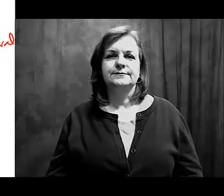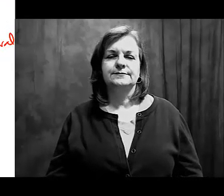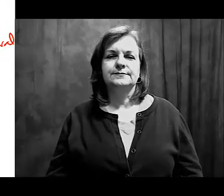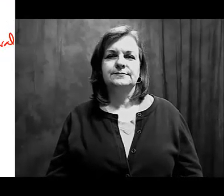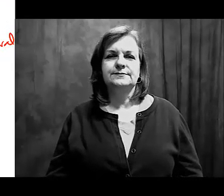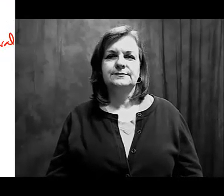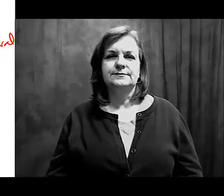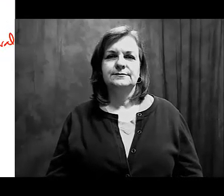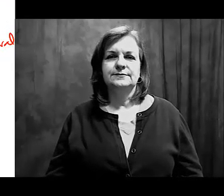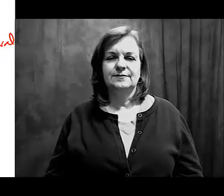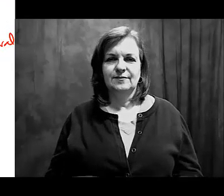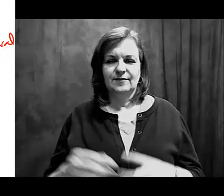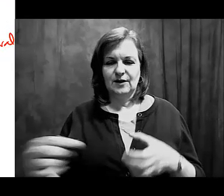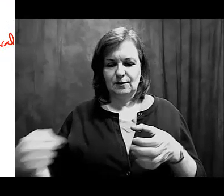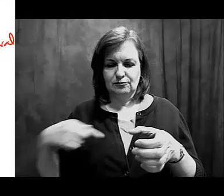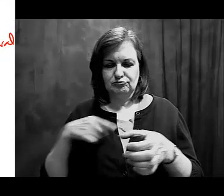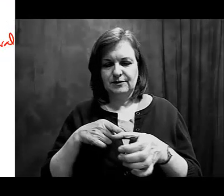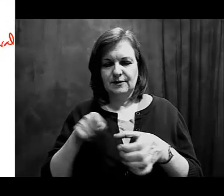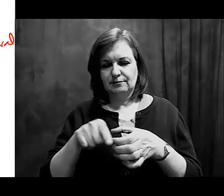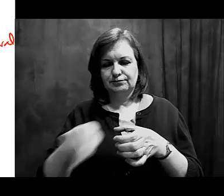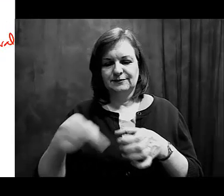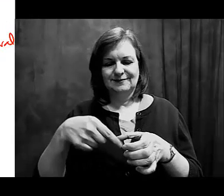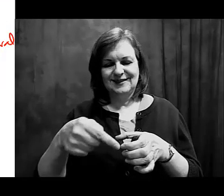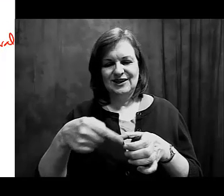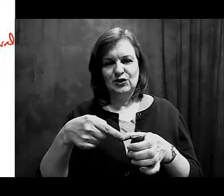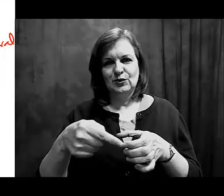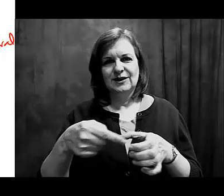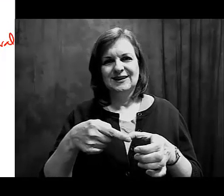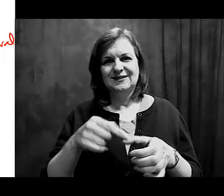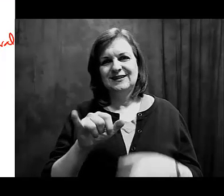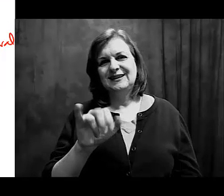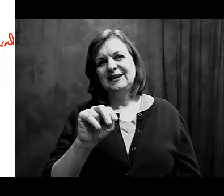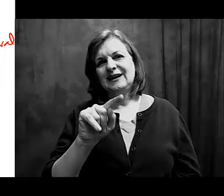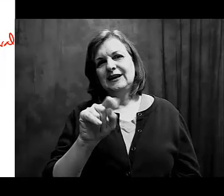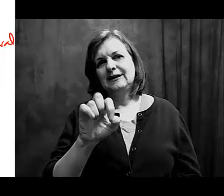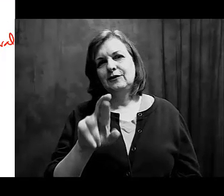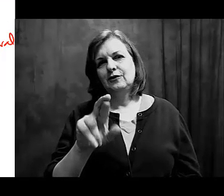But all we have in between is this interneuron